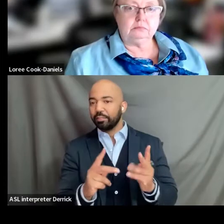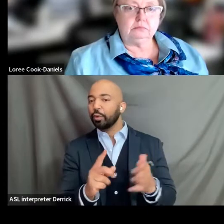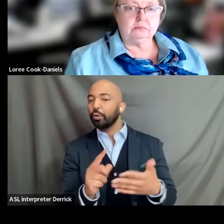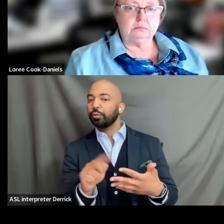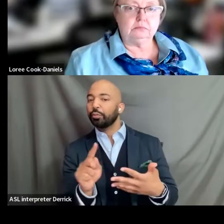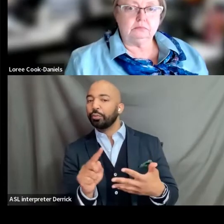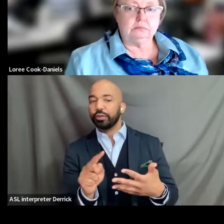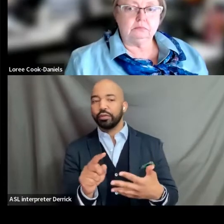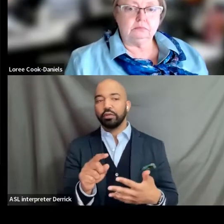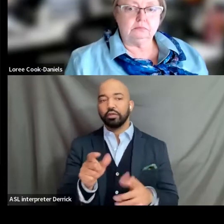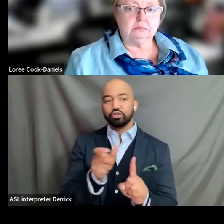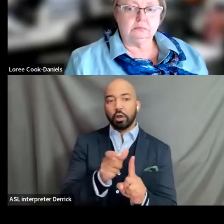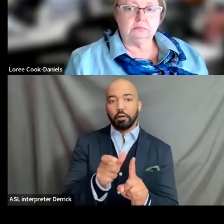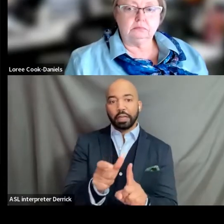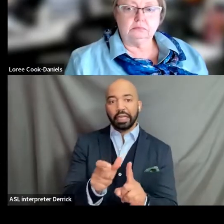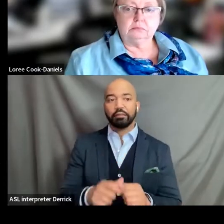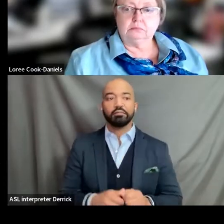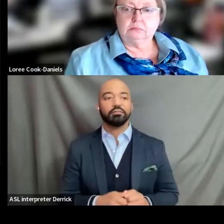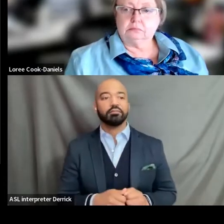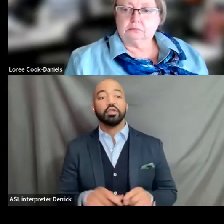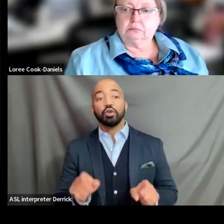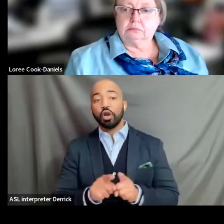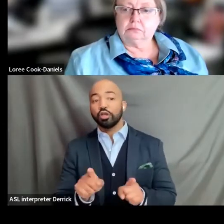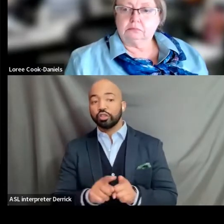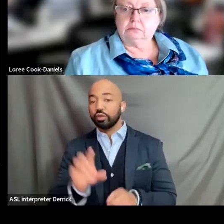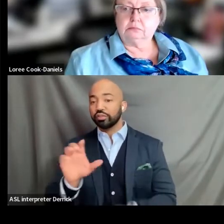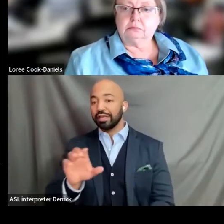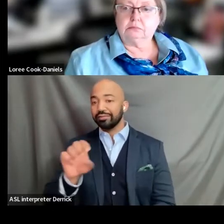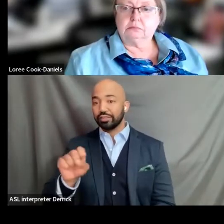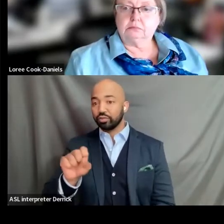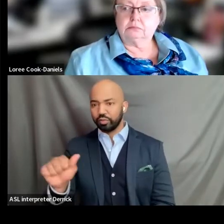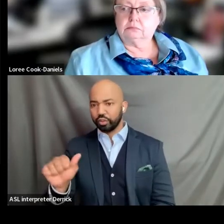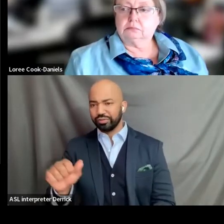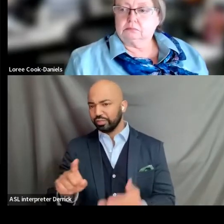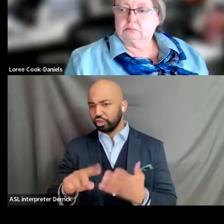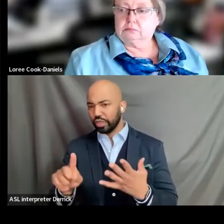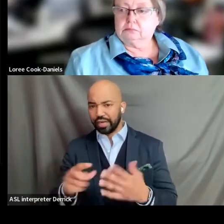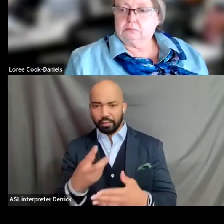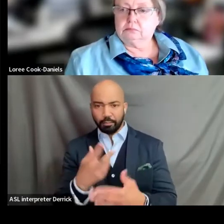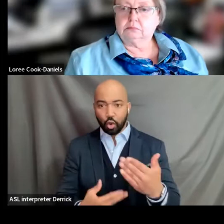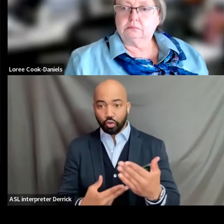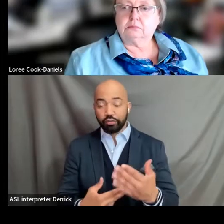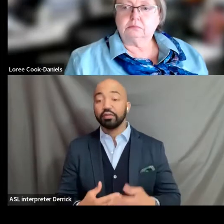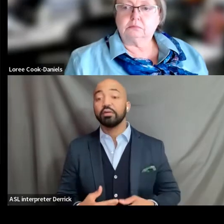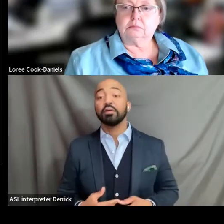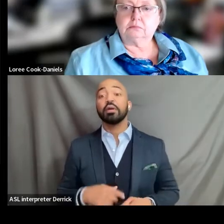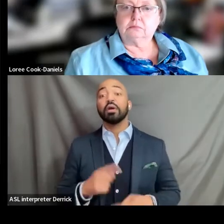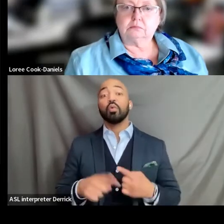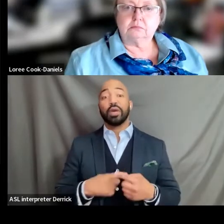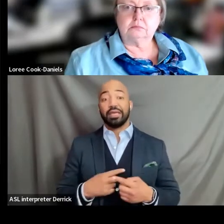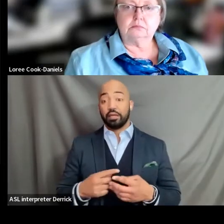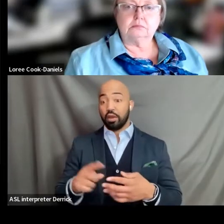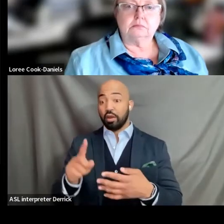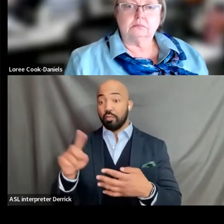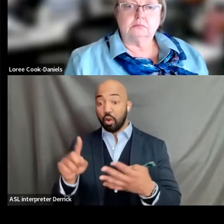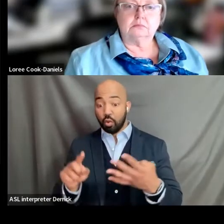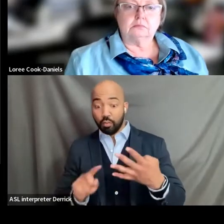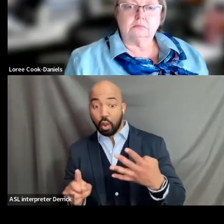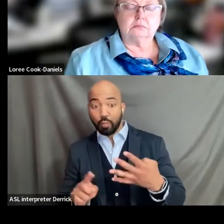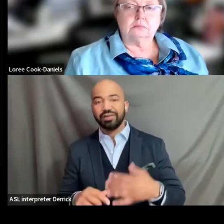checked stalking and childhood sexual abuse. So when they've checked both of those things, it's 84% or 64%.